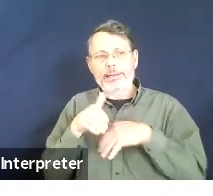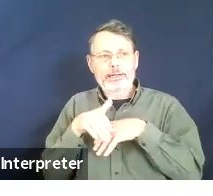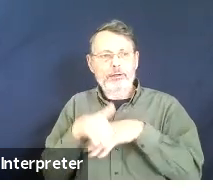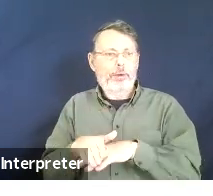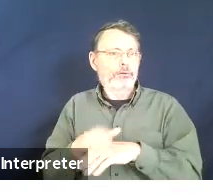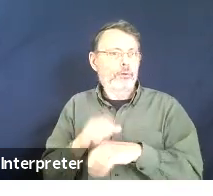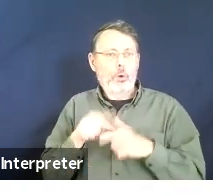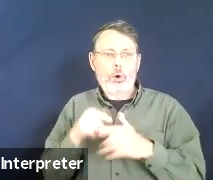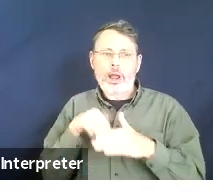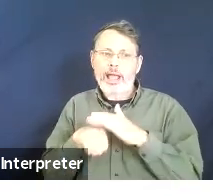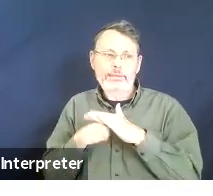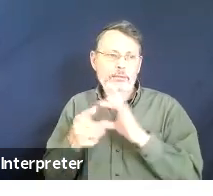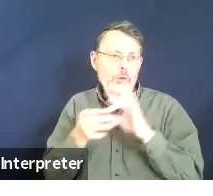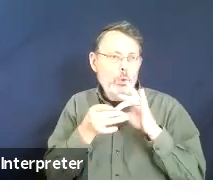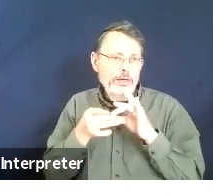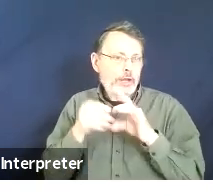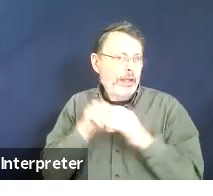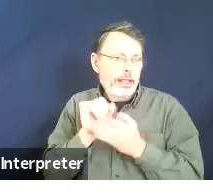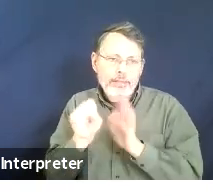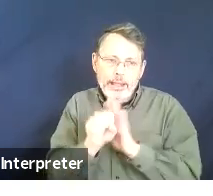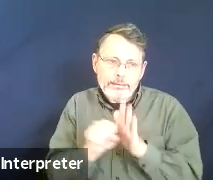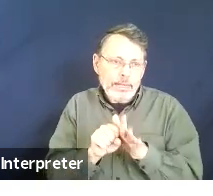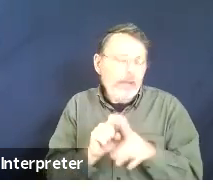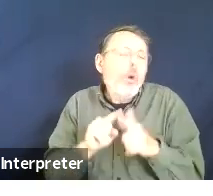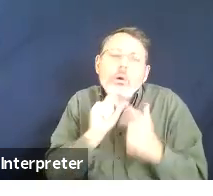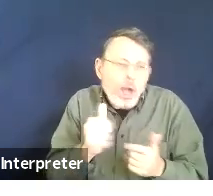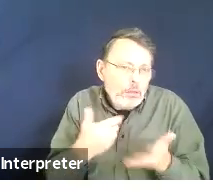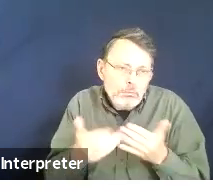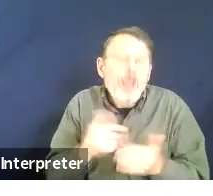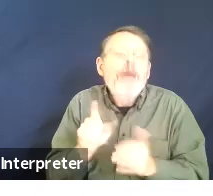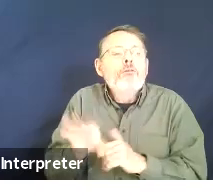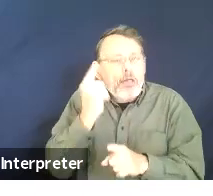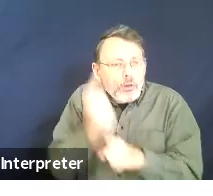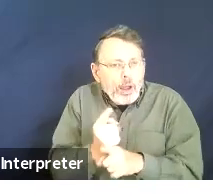coordinator in that state or not, finding the right person to work with in the state and ensure